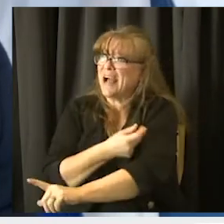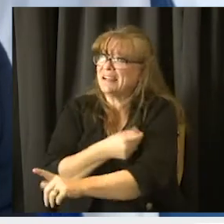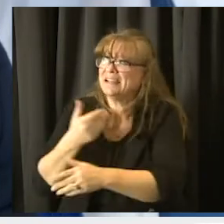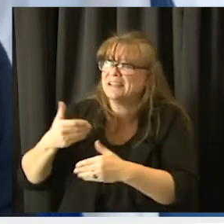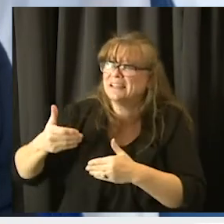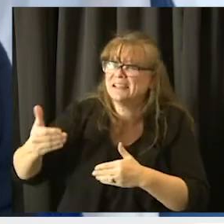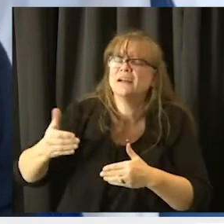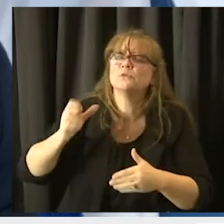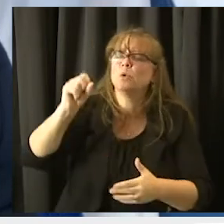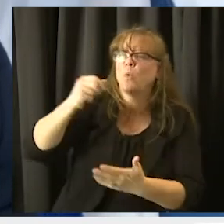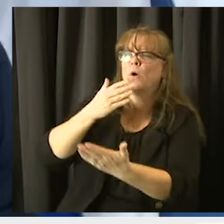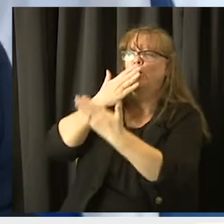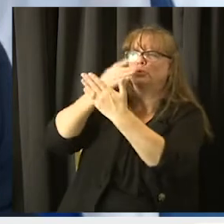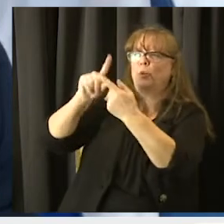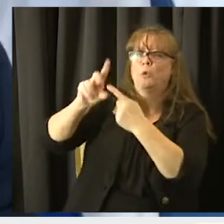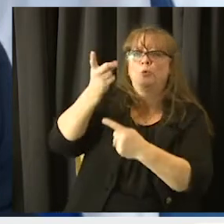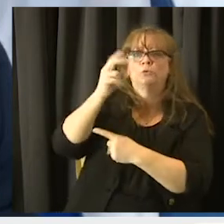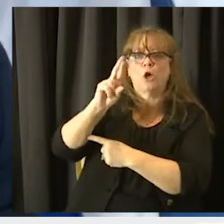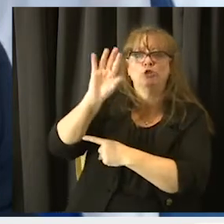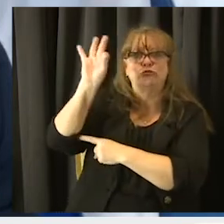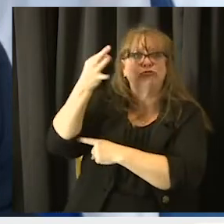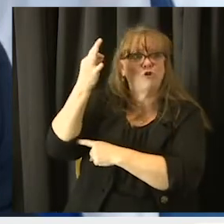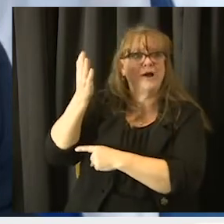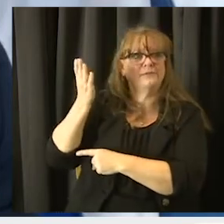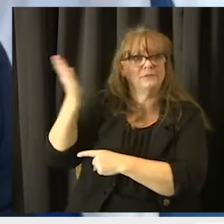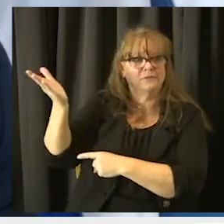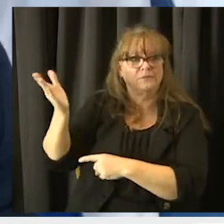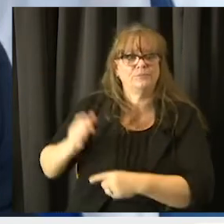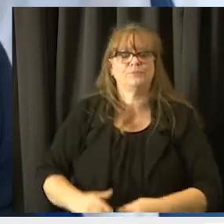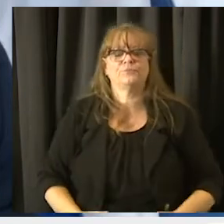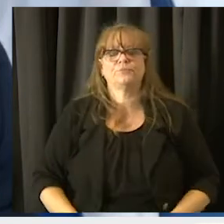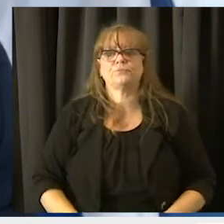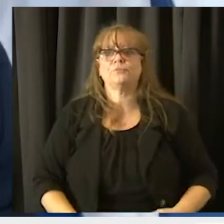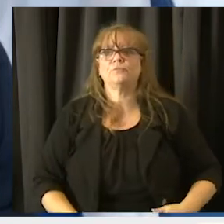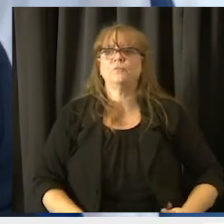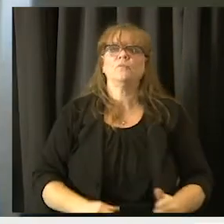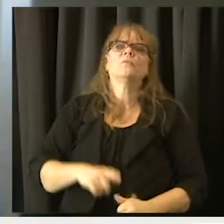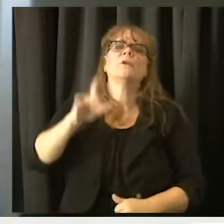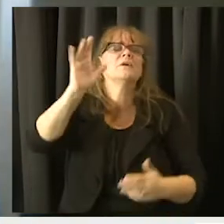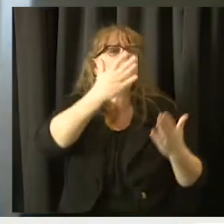good morning uh of course thanks emily and rachel for your strong work and identifying